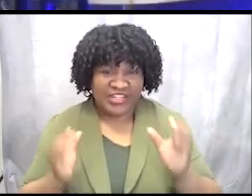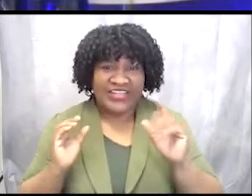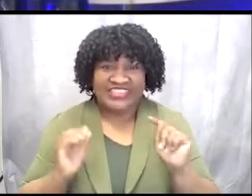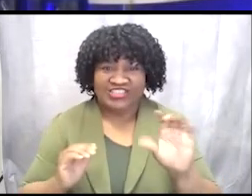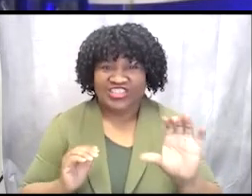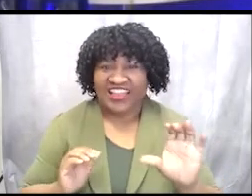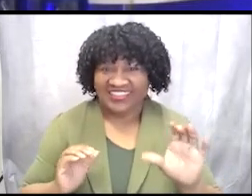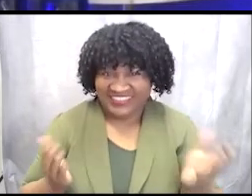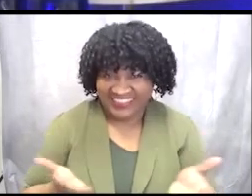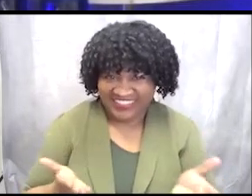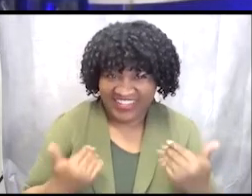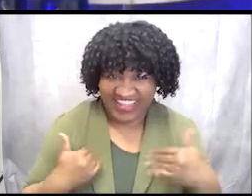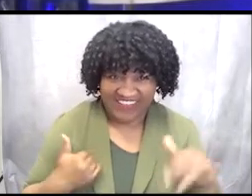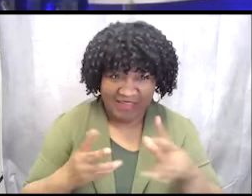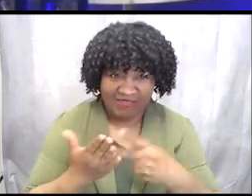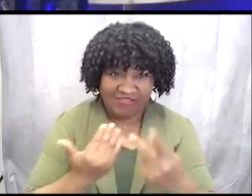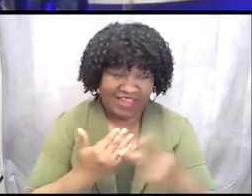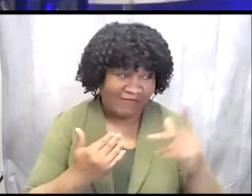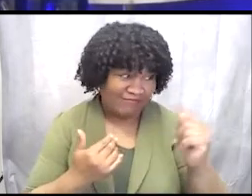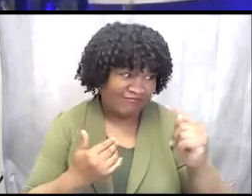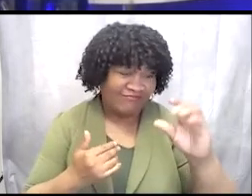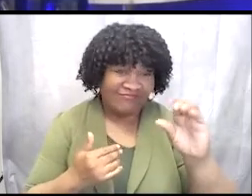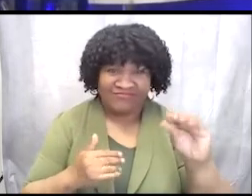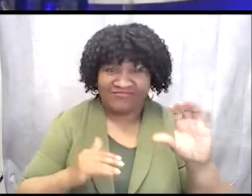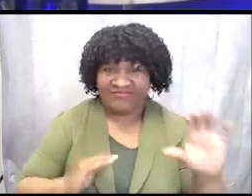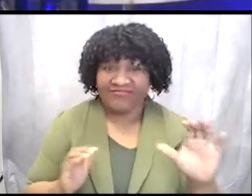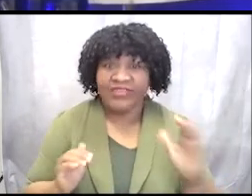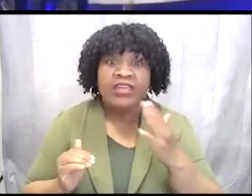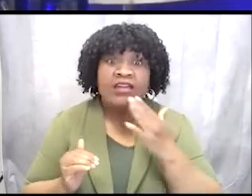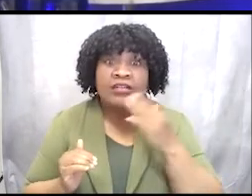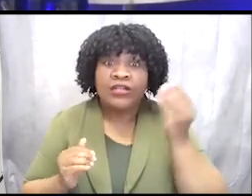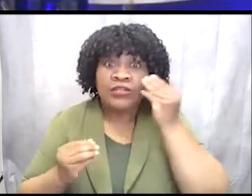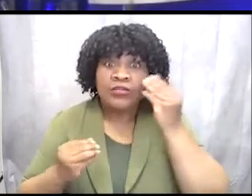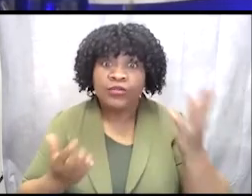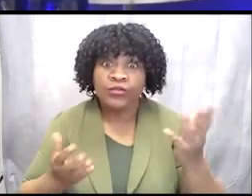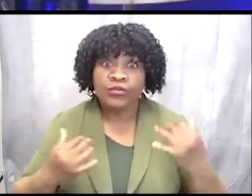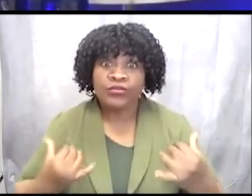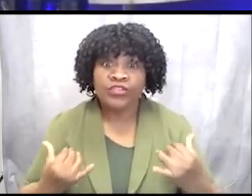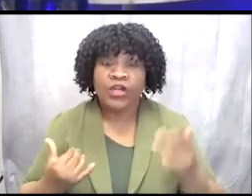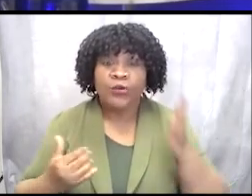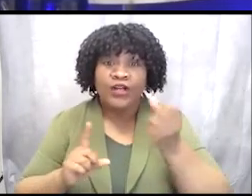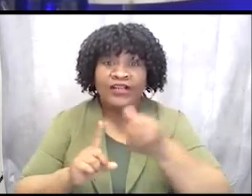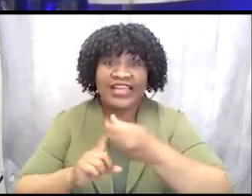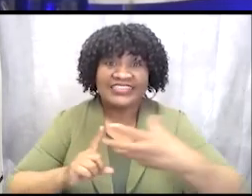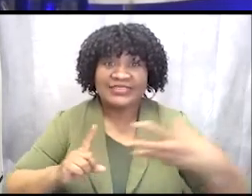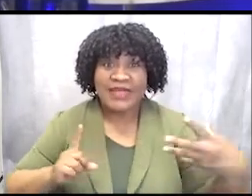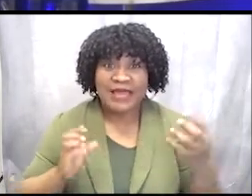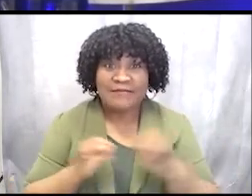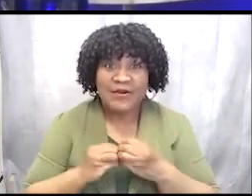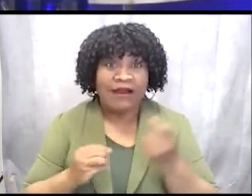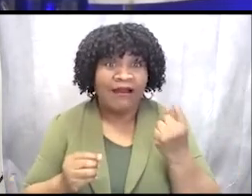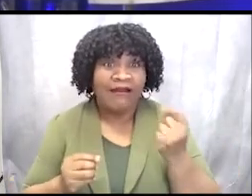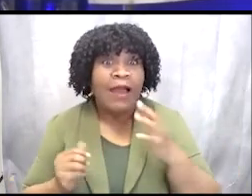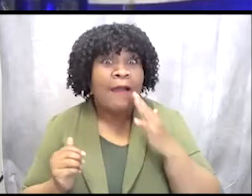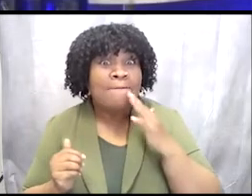And the good news is that we're planning to expand it. The bad news is this.